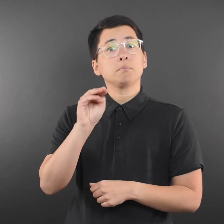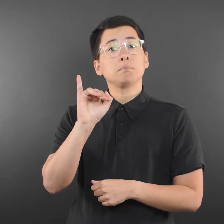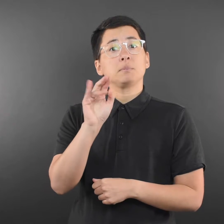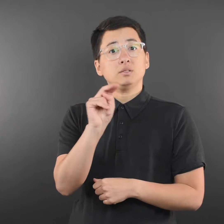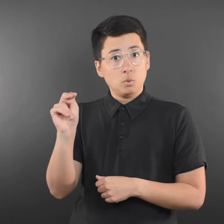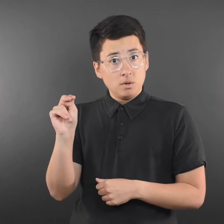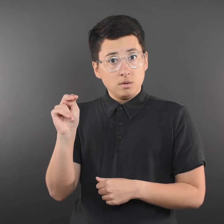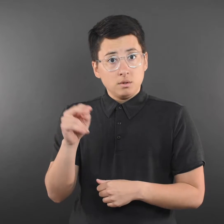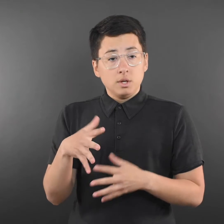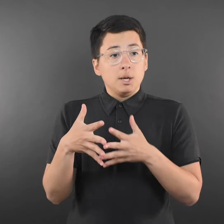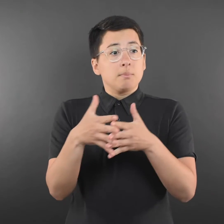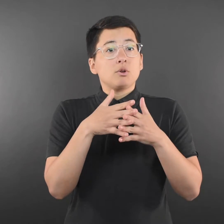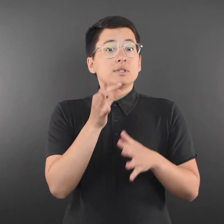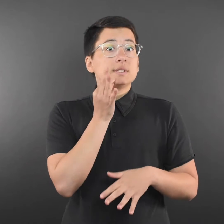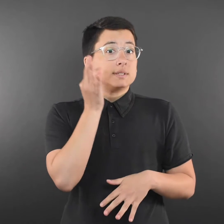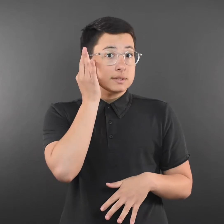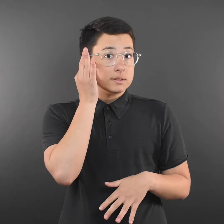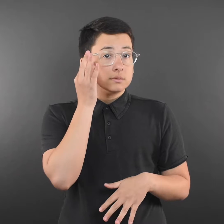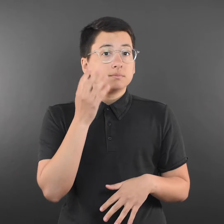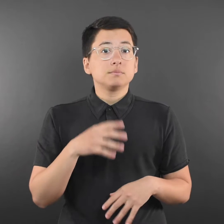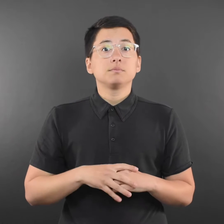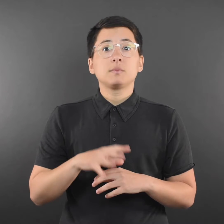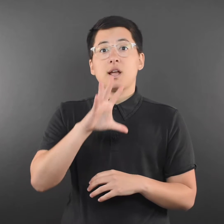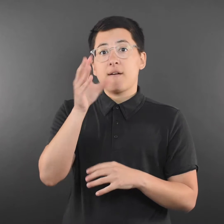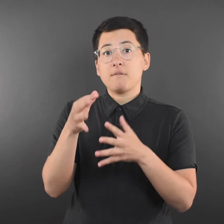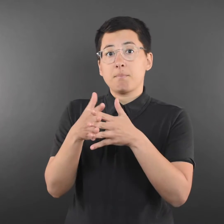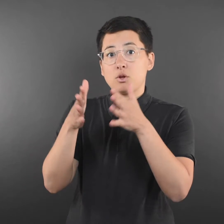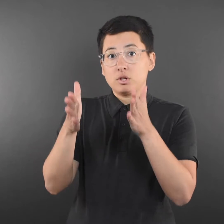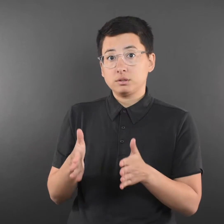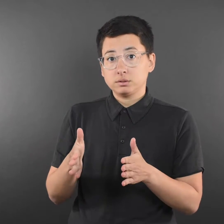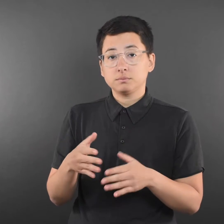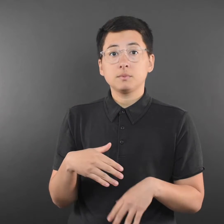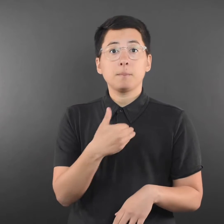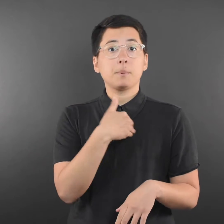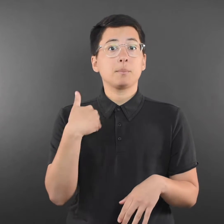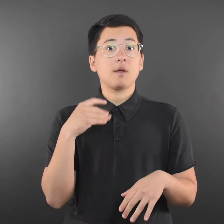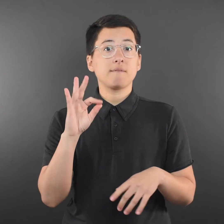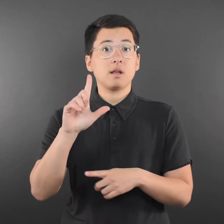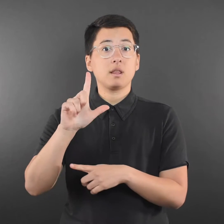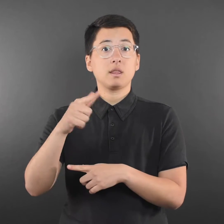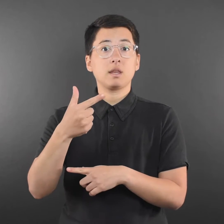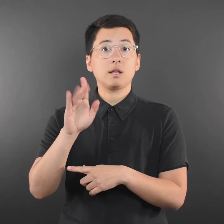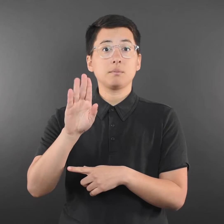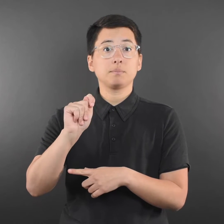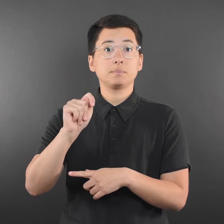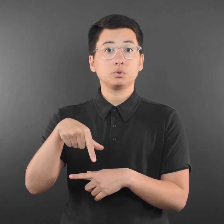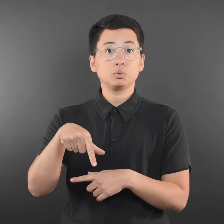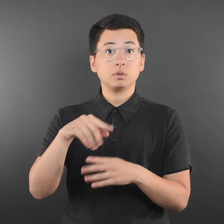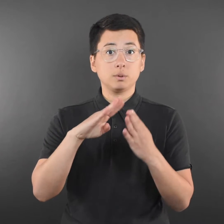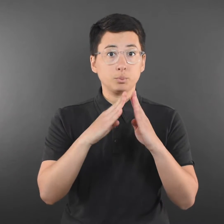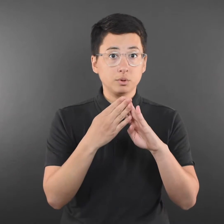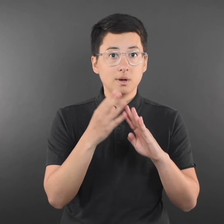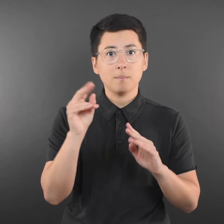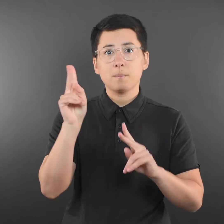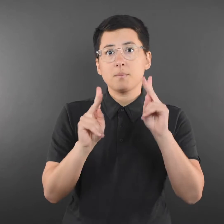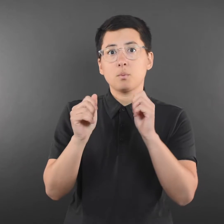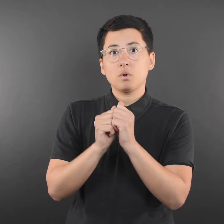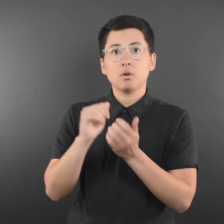In Minnesota, American Indians, African Americans, members of the LGBTQ community,